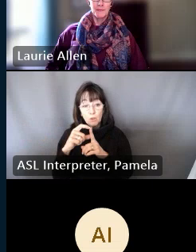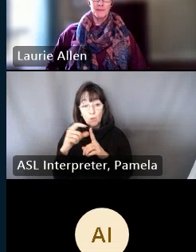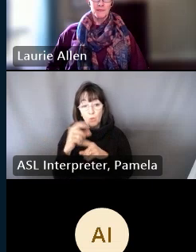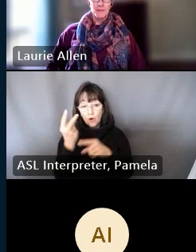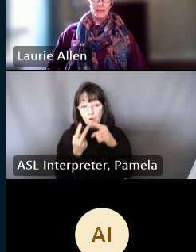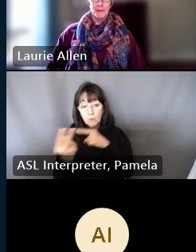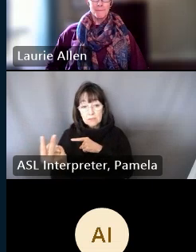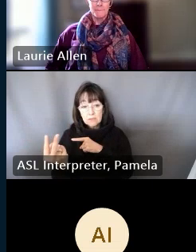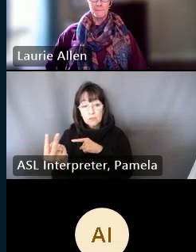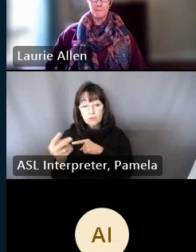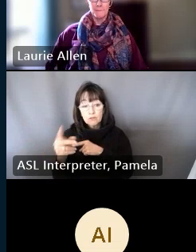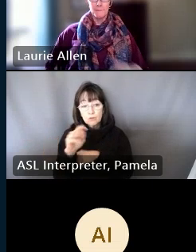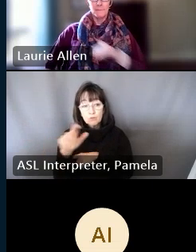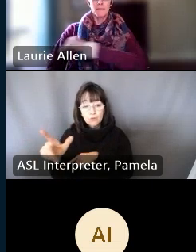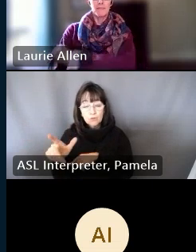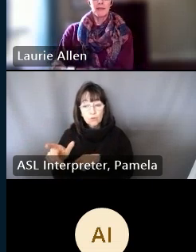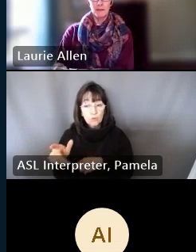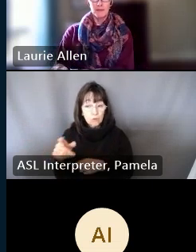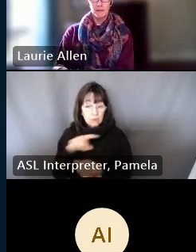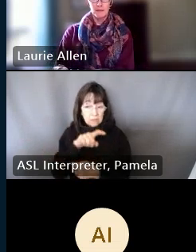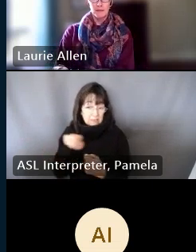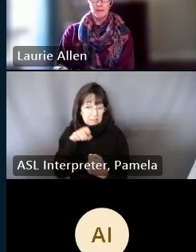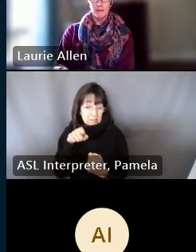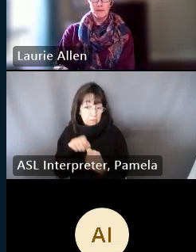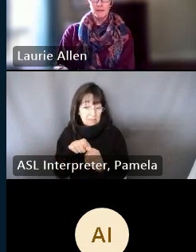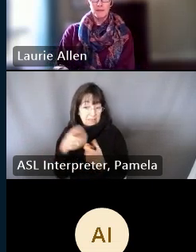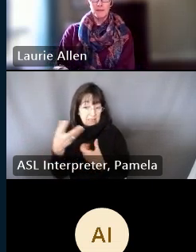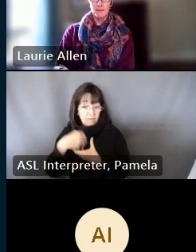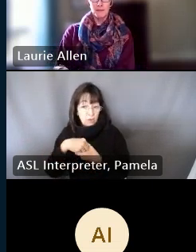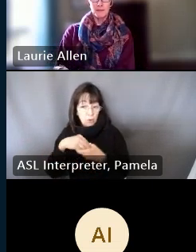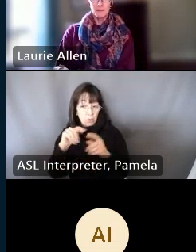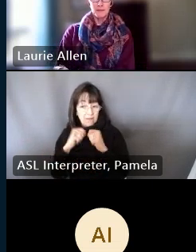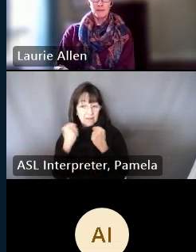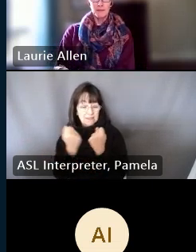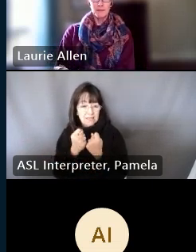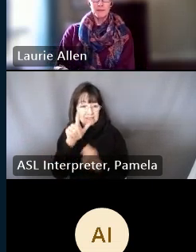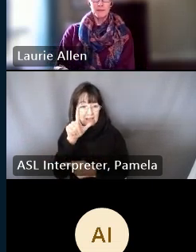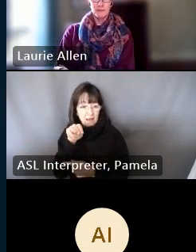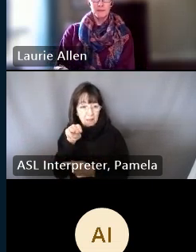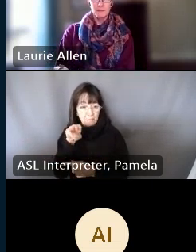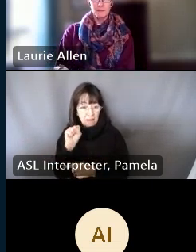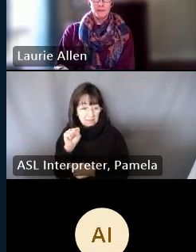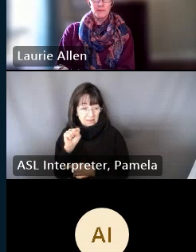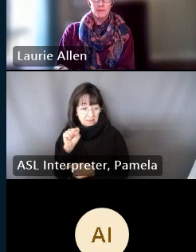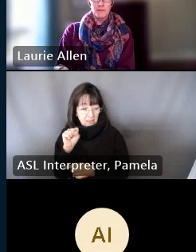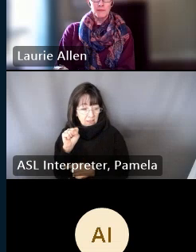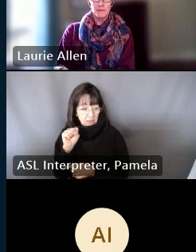don't know if this is especially or specifically—within the Teams' LMS? Yeah.